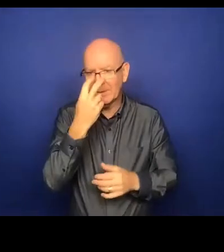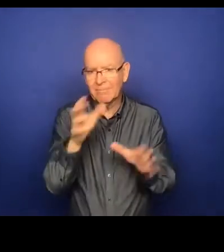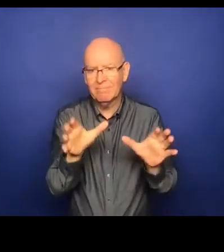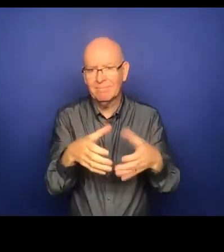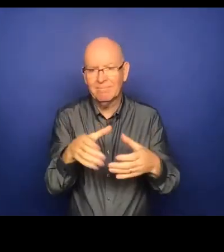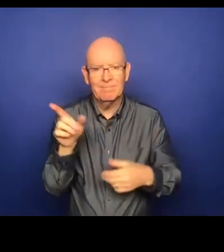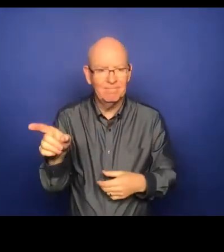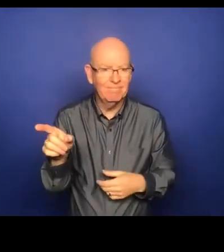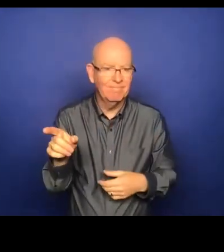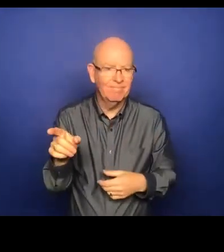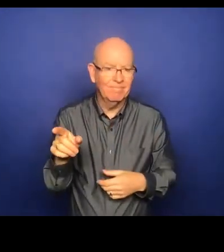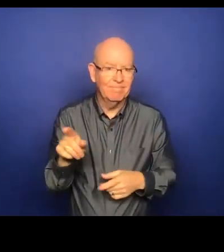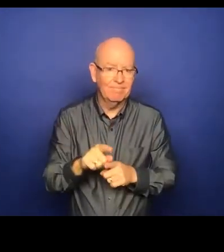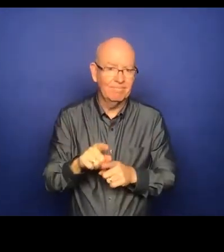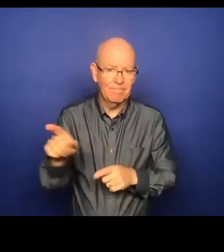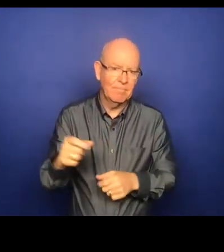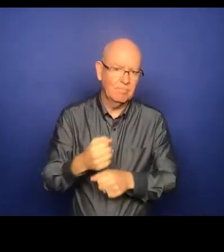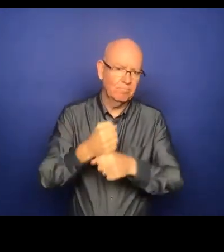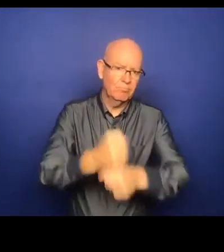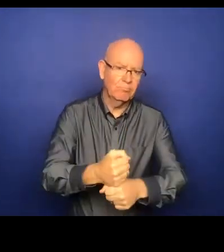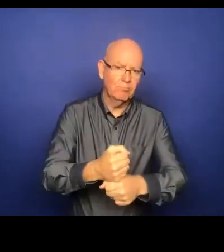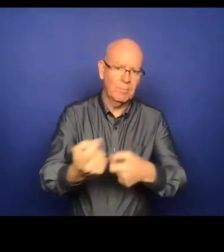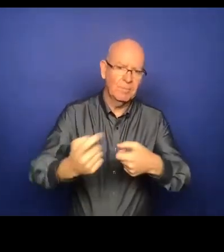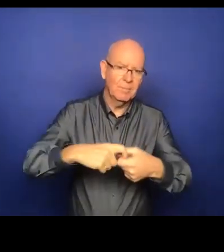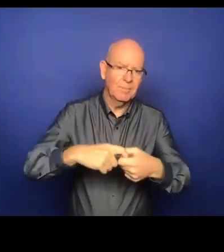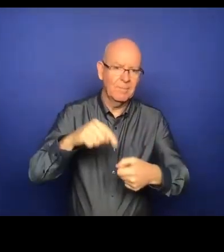Thank you, Mr. Chair. Good morning, good afternoon, good